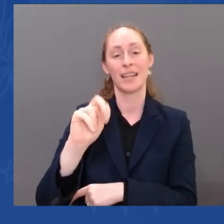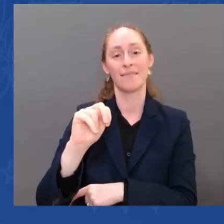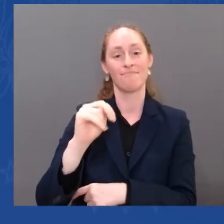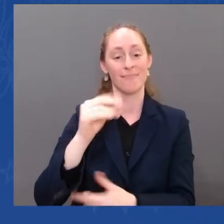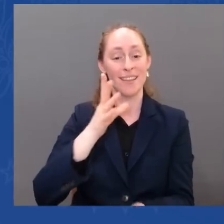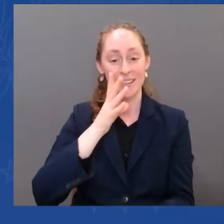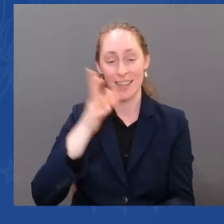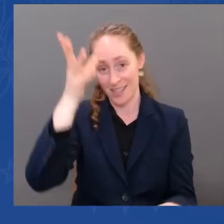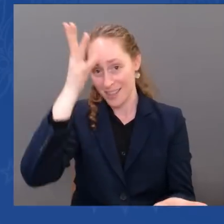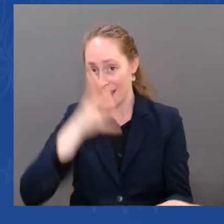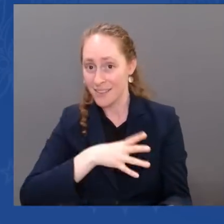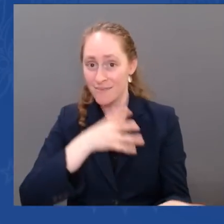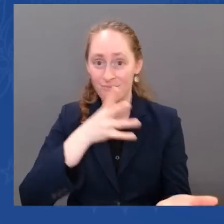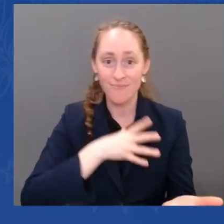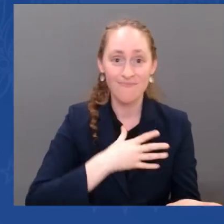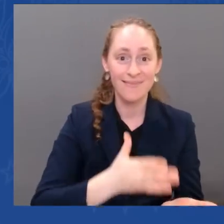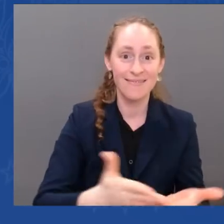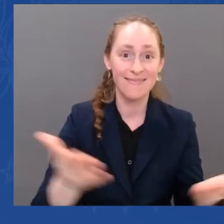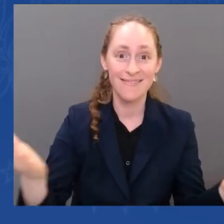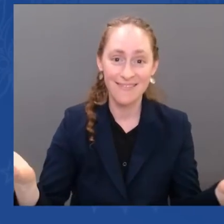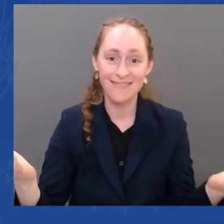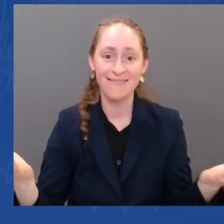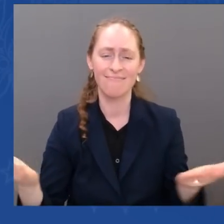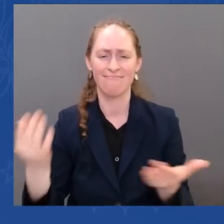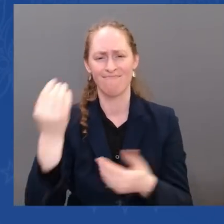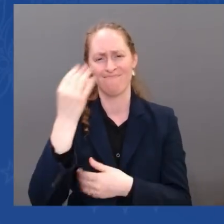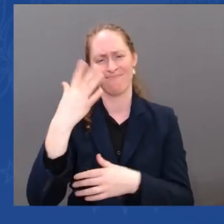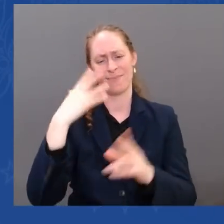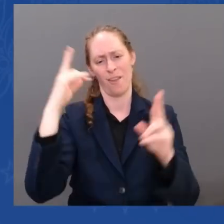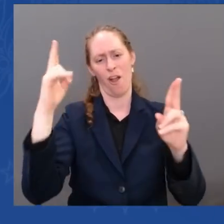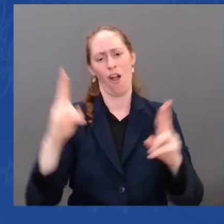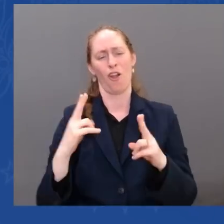to be here with you at this bicentennial celebration.